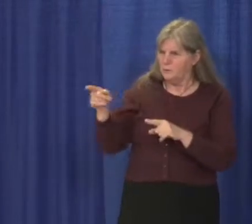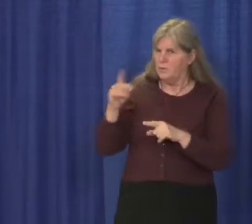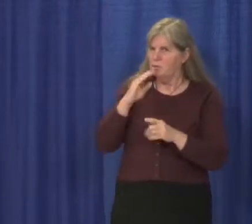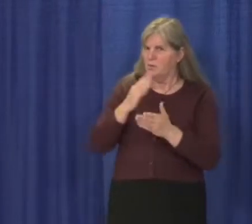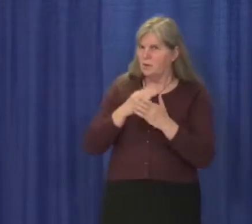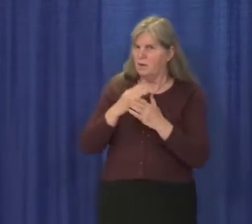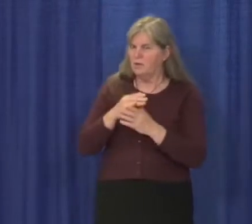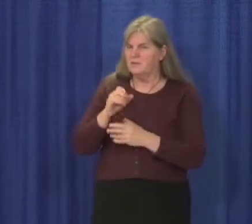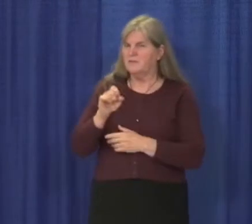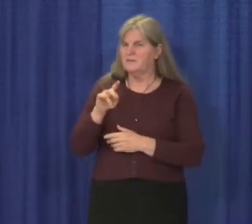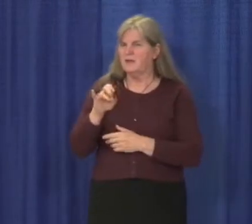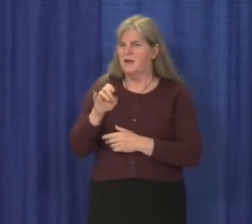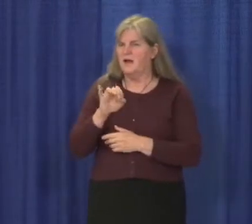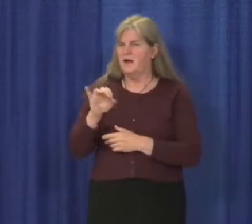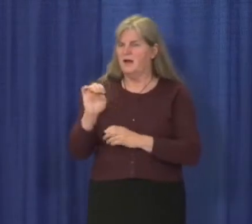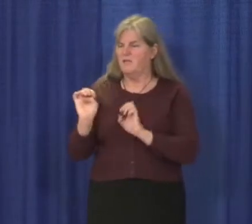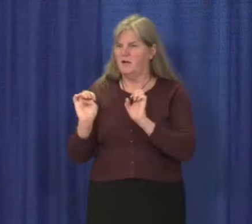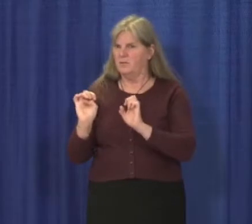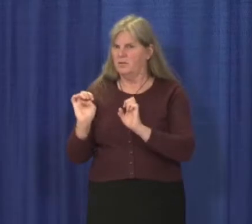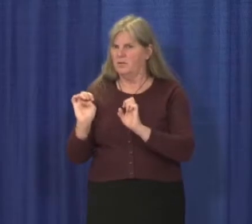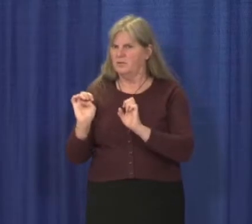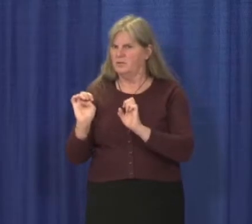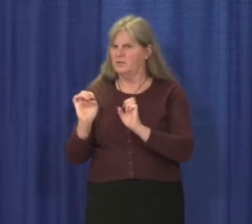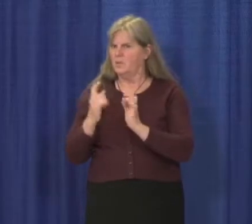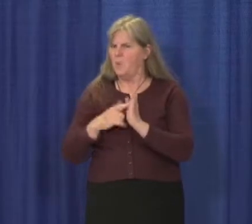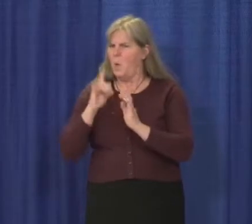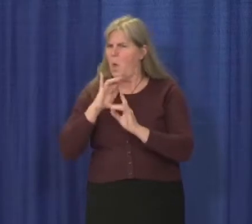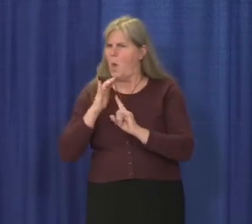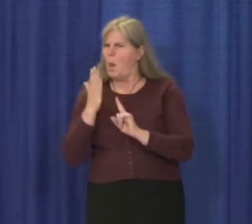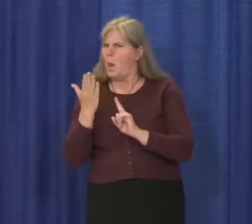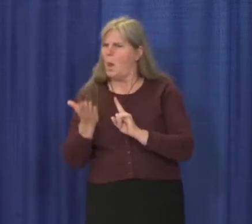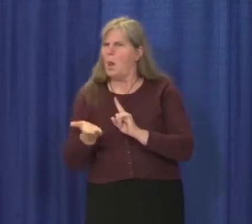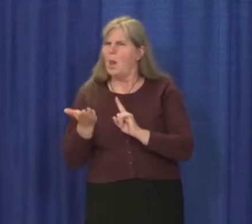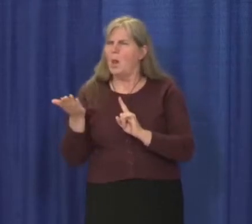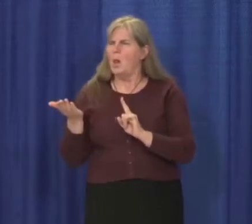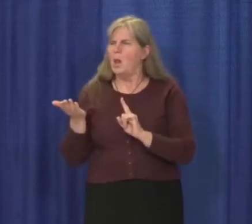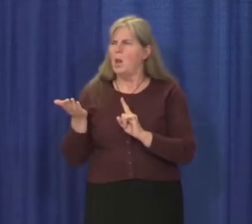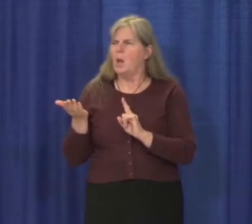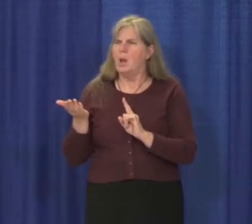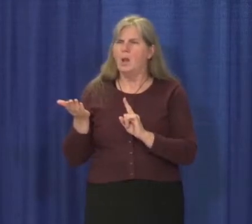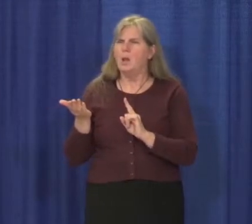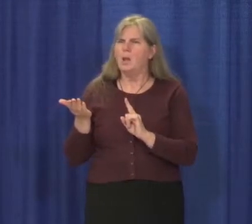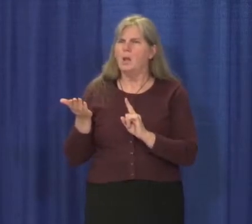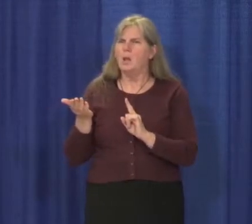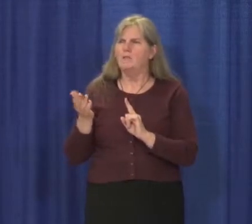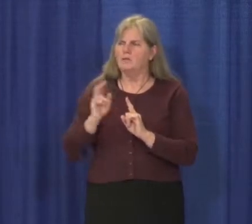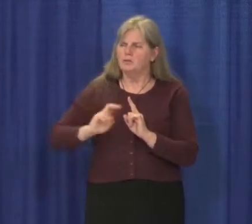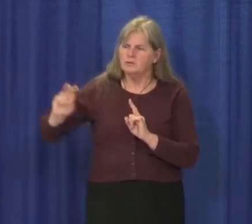next month will you do the same? Or are you hoping for some certainty for the tourism